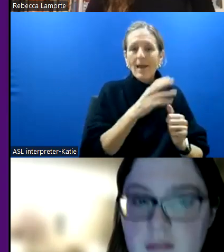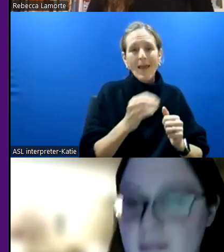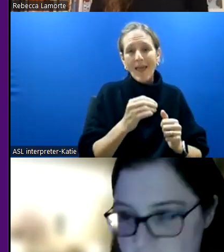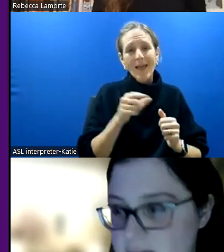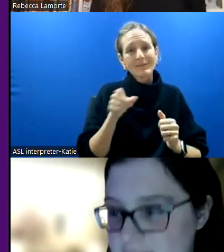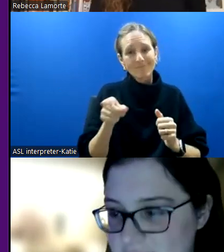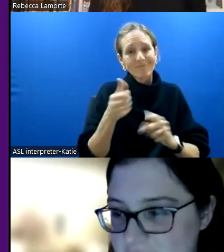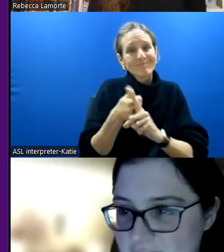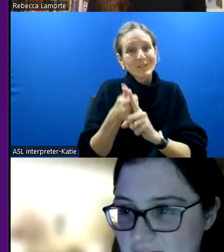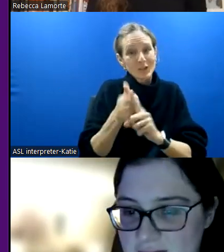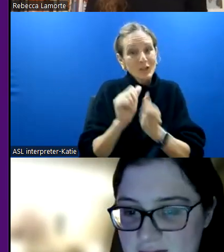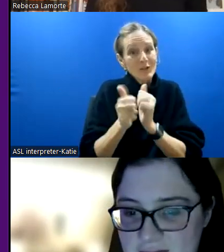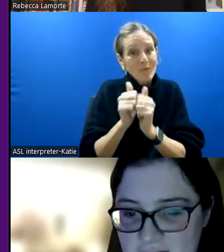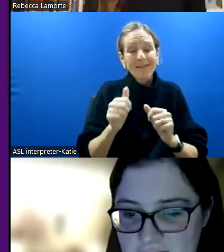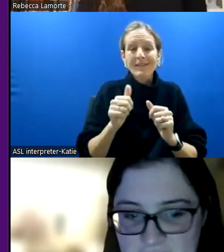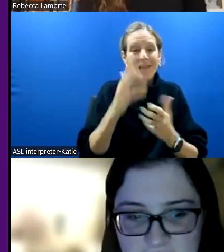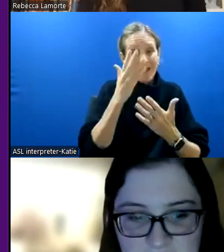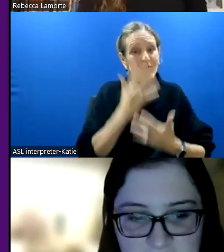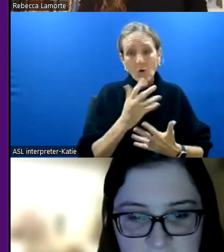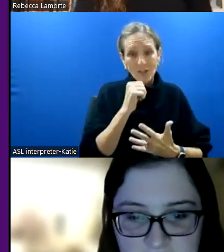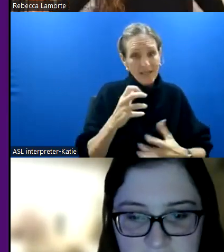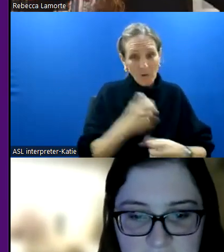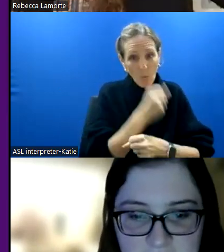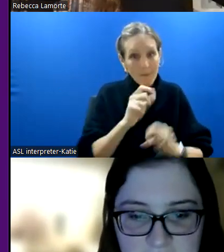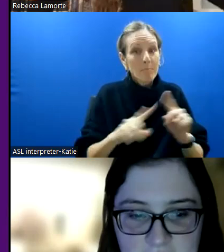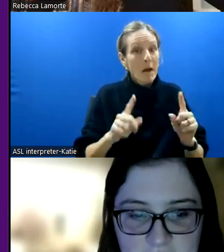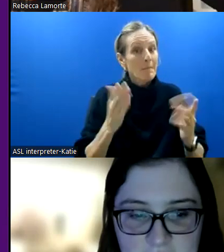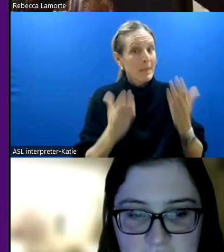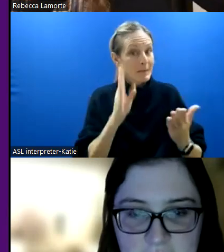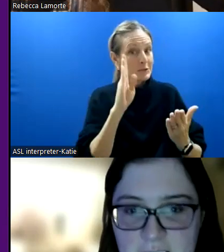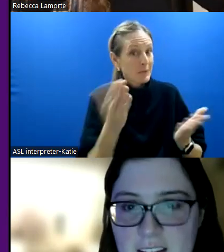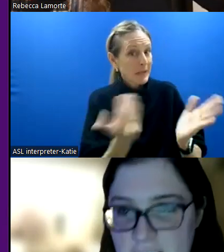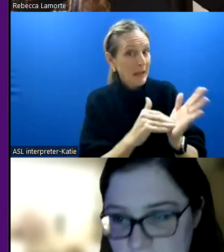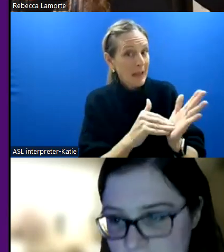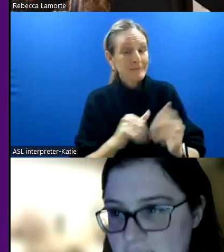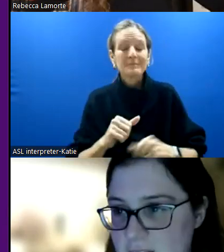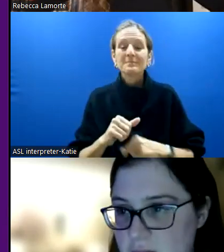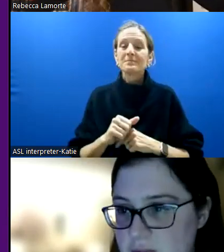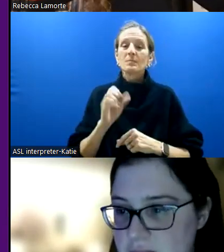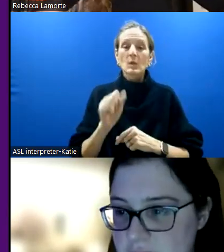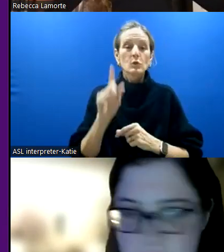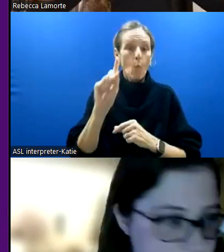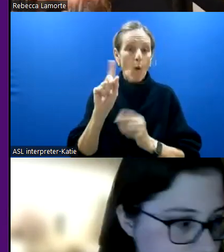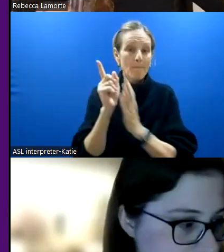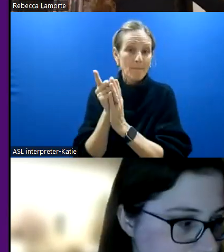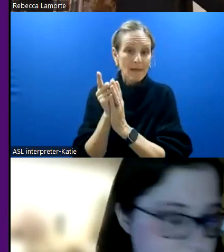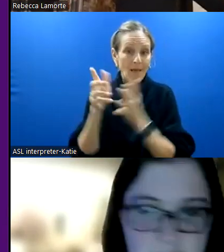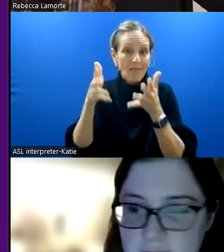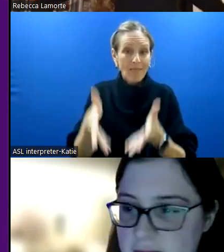But hopefully she'll make another run for something soon. All right, we have one minute left. I will say, Greg Green, I love your walk and roll comment